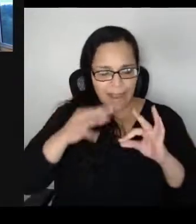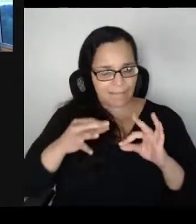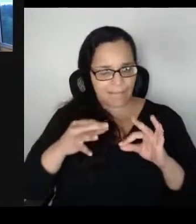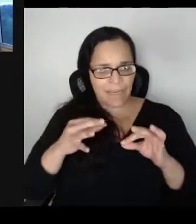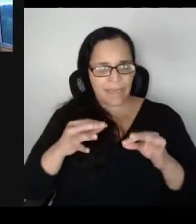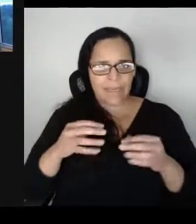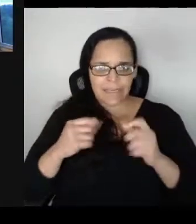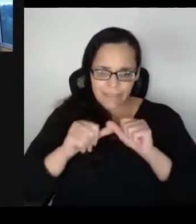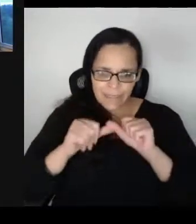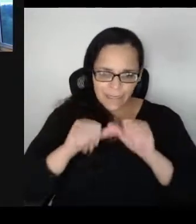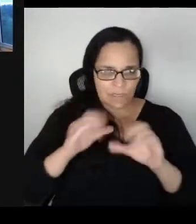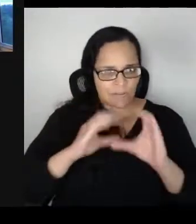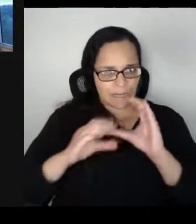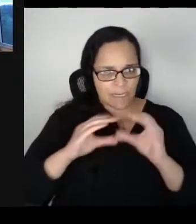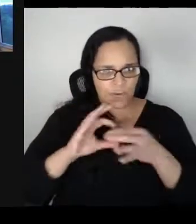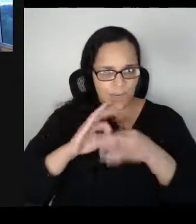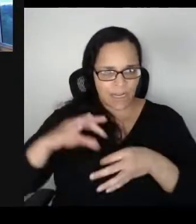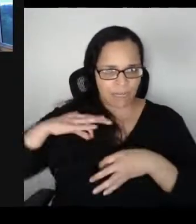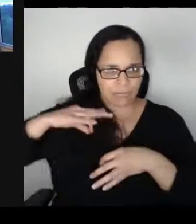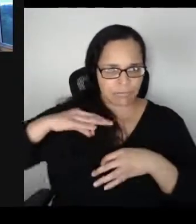in dismantling the system we will win.